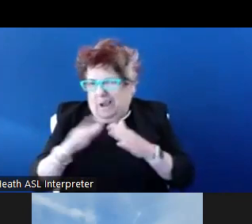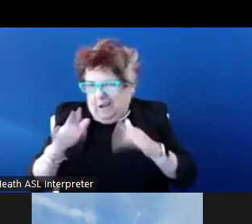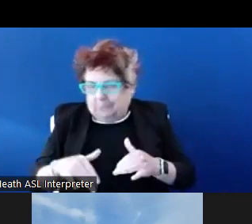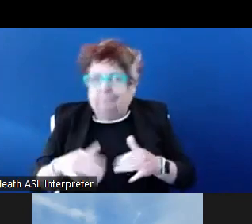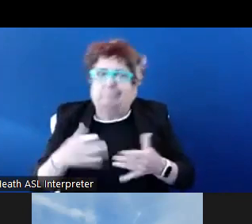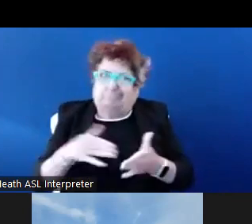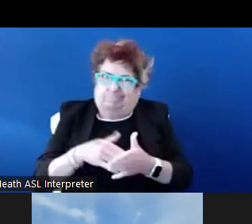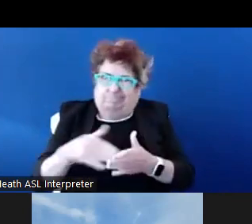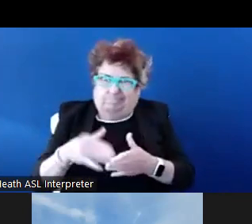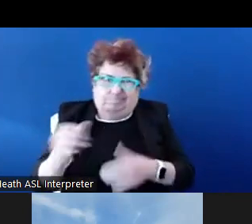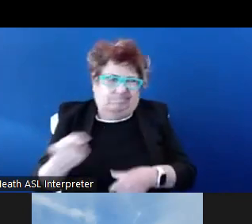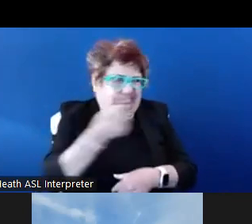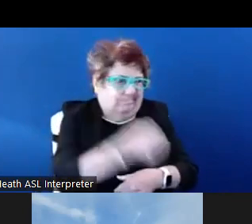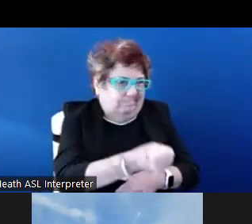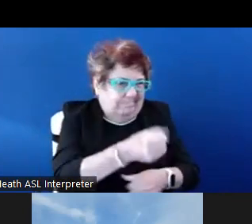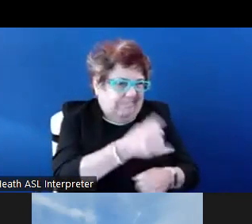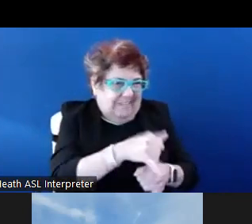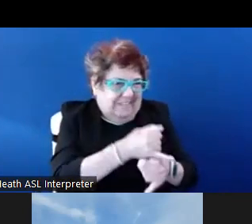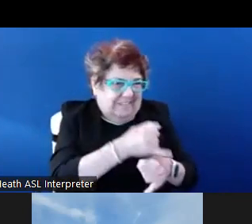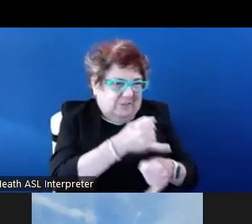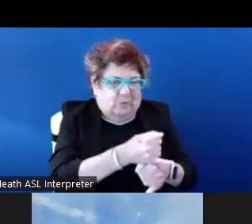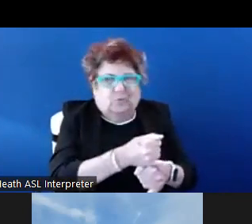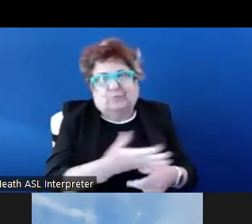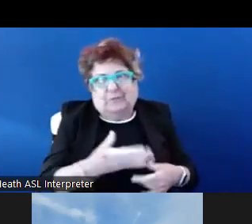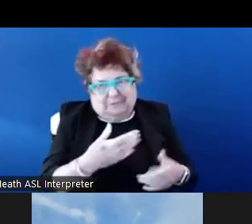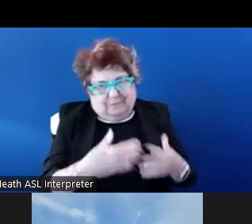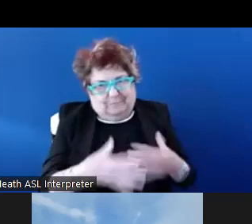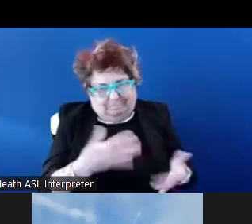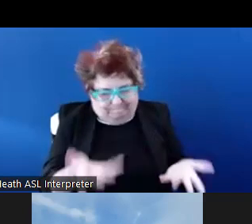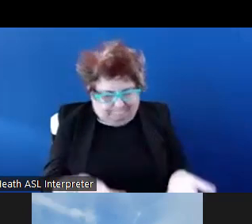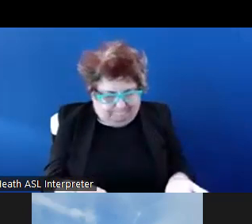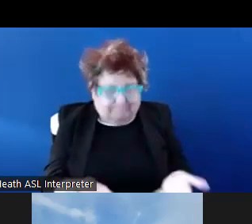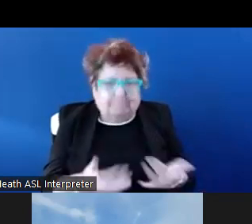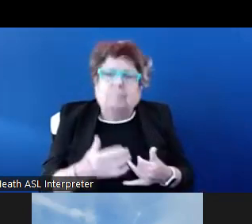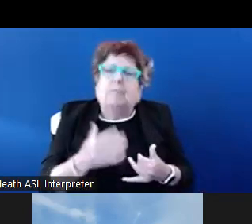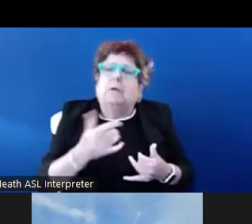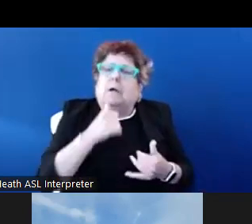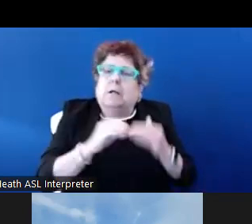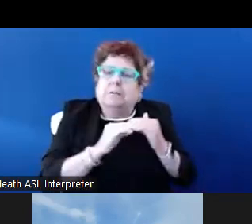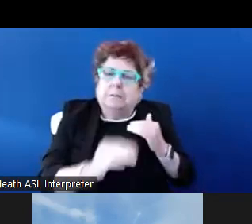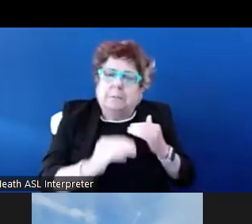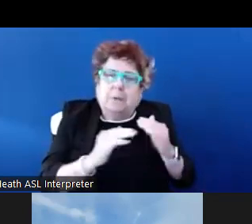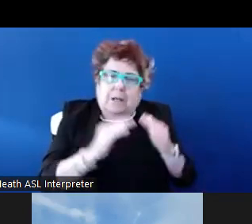an institution in the first place. Unstable housing increases the chance that a person will become